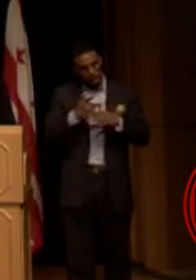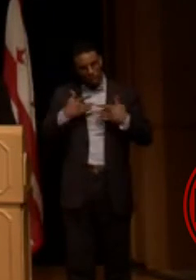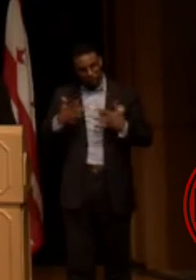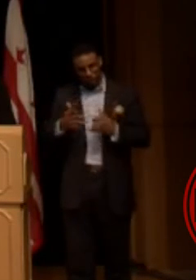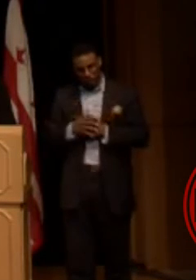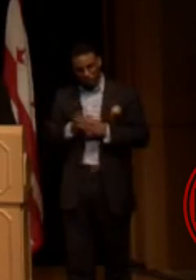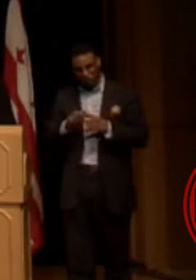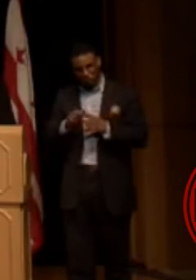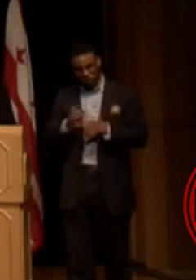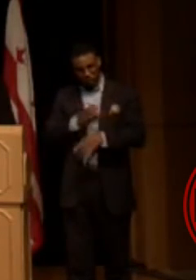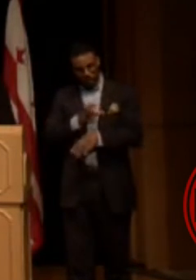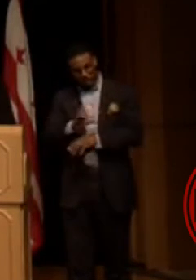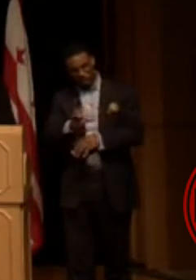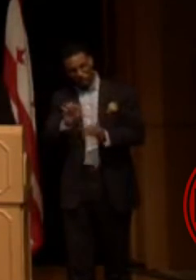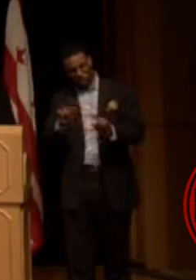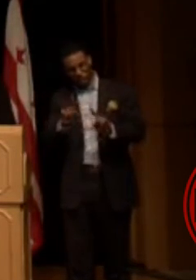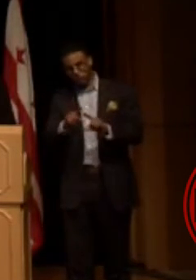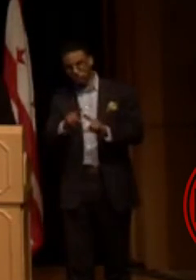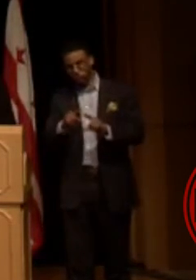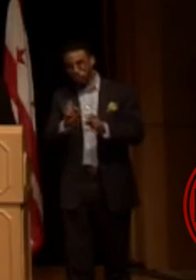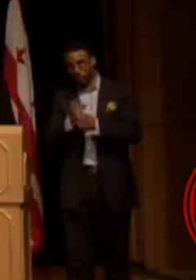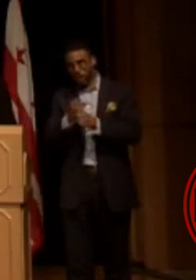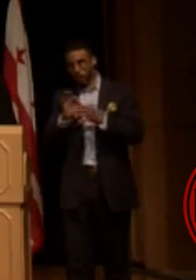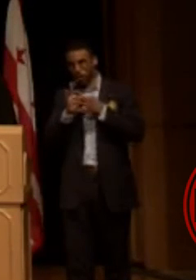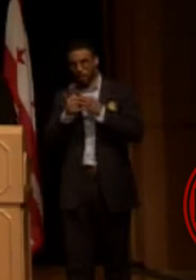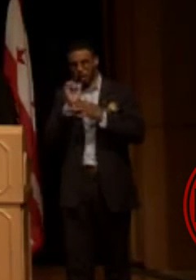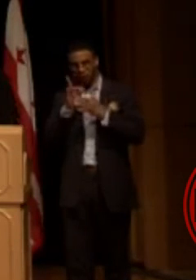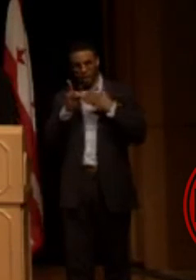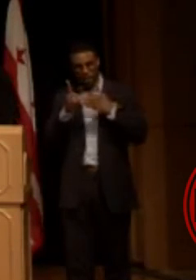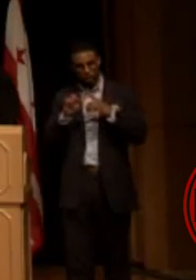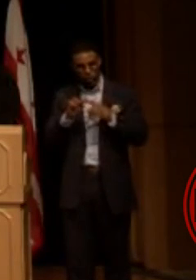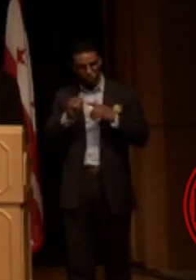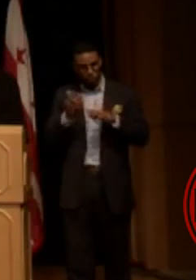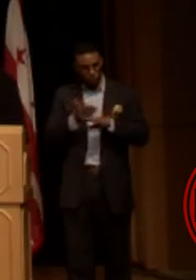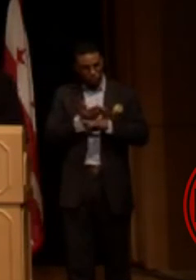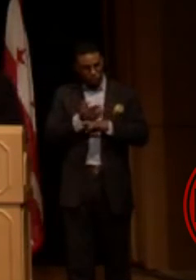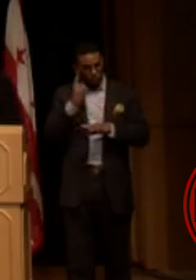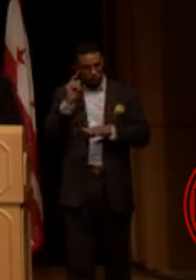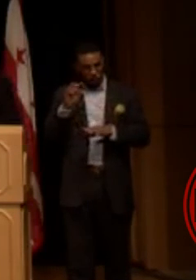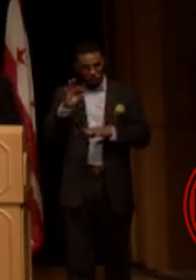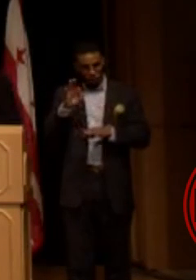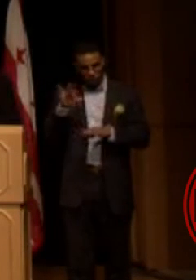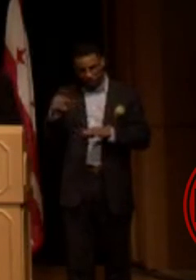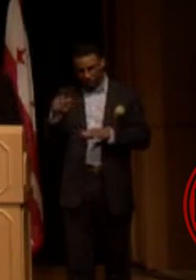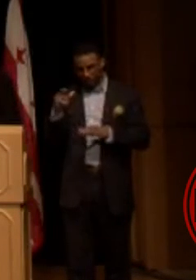TONE ABLE ATTENDEES TO FORGE RELATIONSHIPS THAT WILL LEAD TO THE REUSE OF FLETCHER JOHNSON THAT PROVIDES THE MAXIMUM